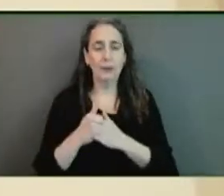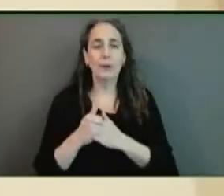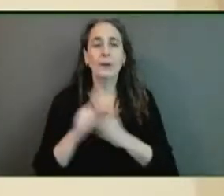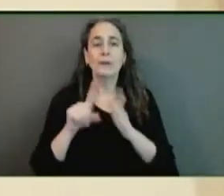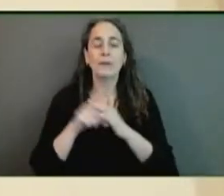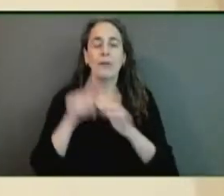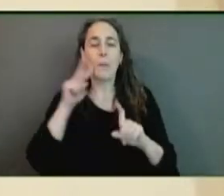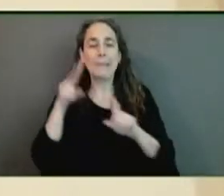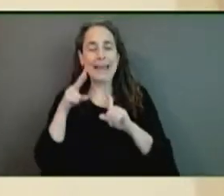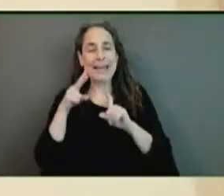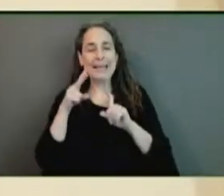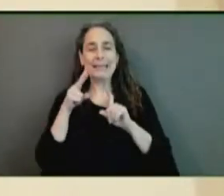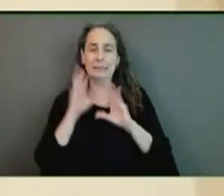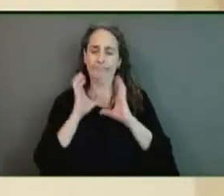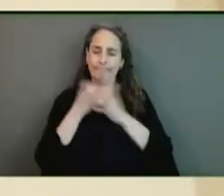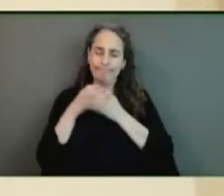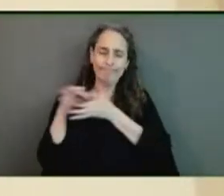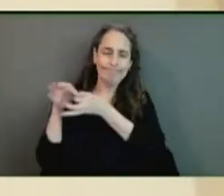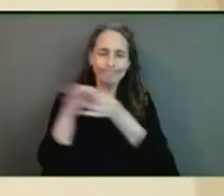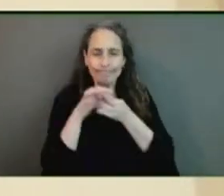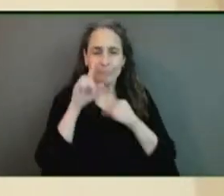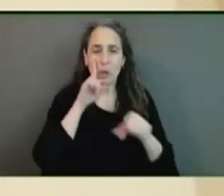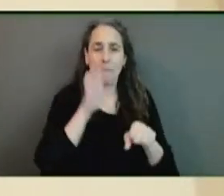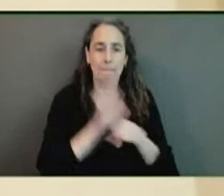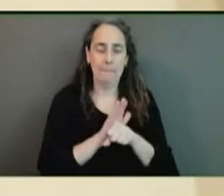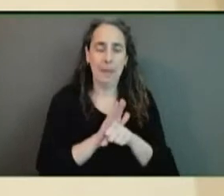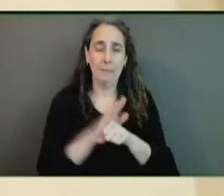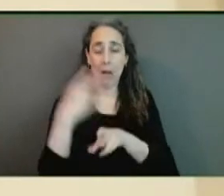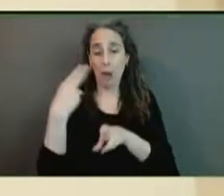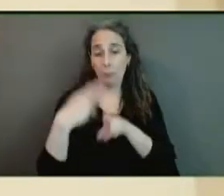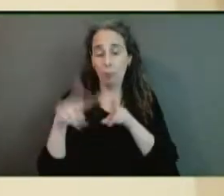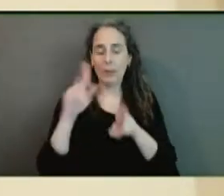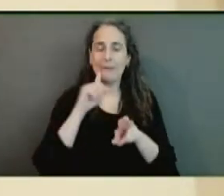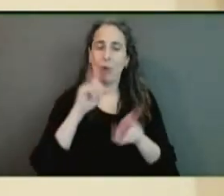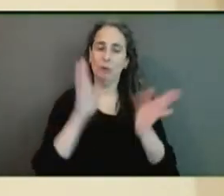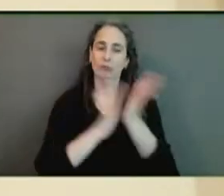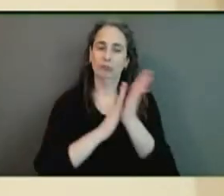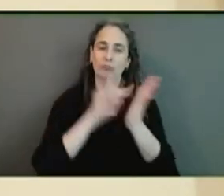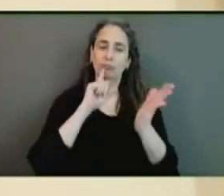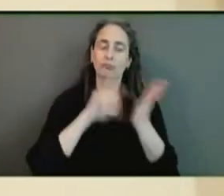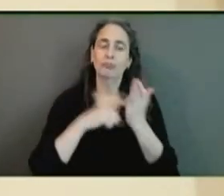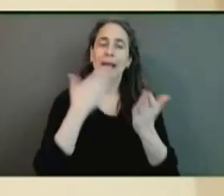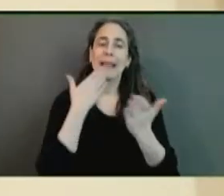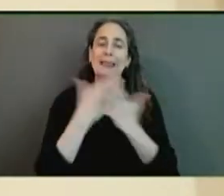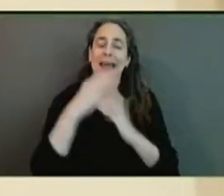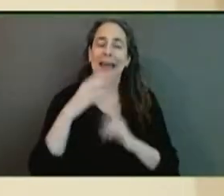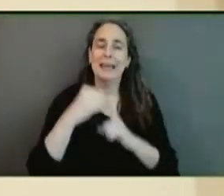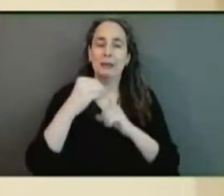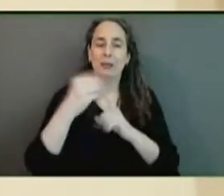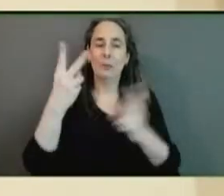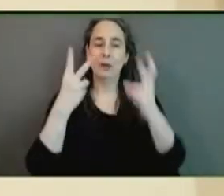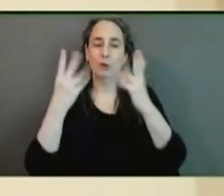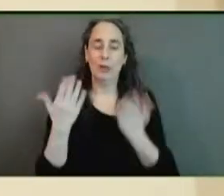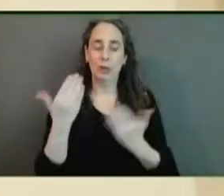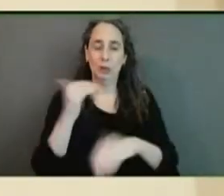perspectives from a place of collective commitment. I would